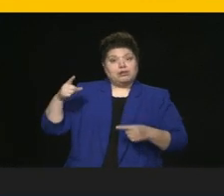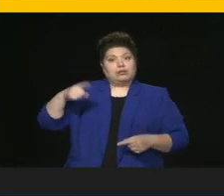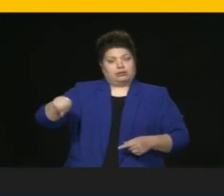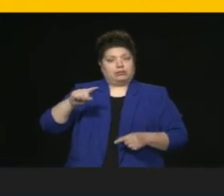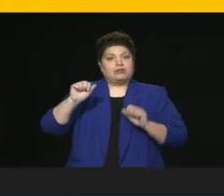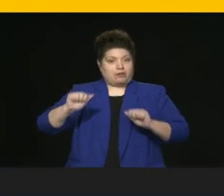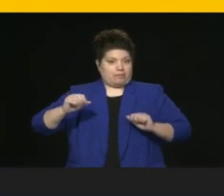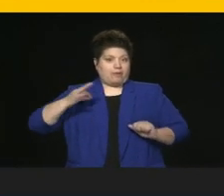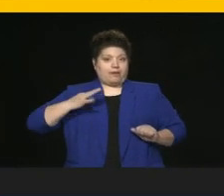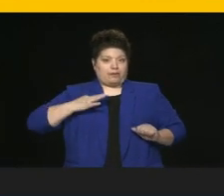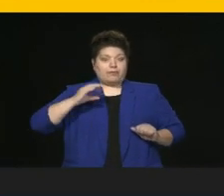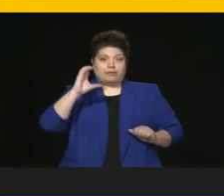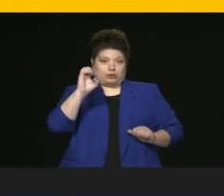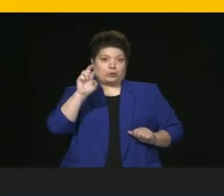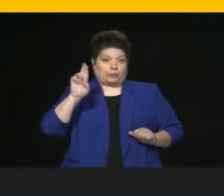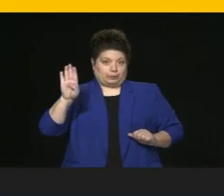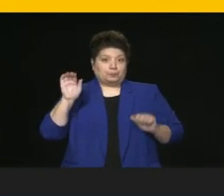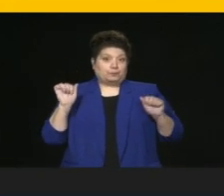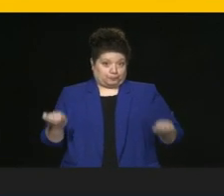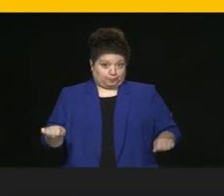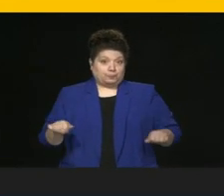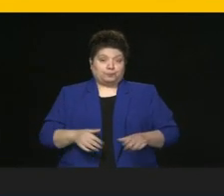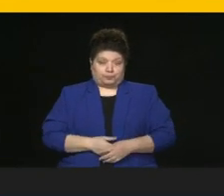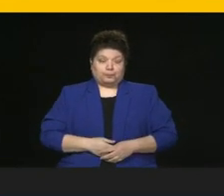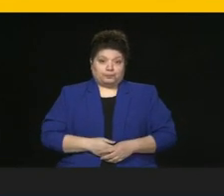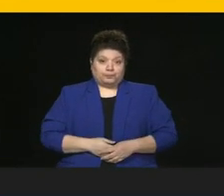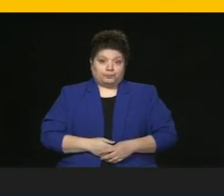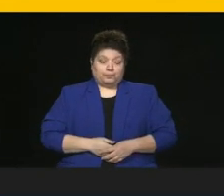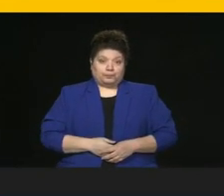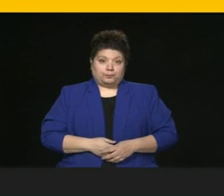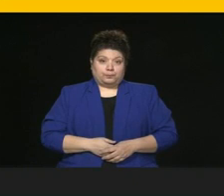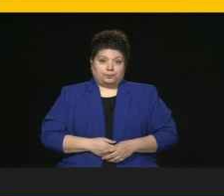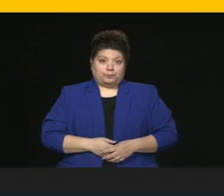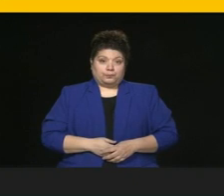JANUARY, THEY WILL ALSO BE ELIGIBLE FOR THE CANADA